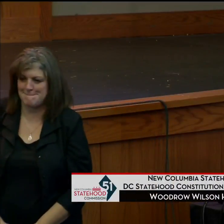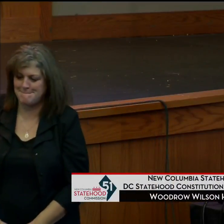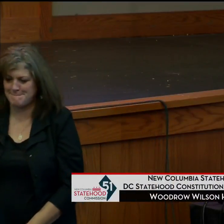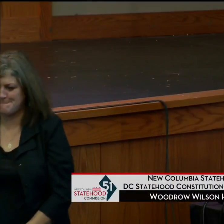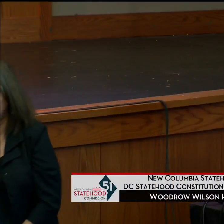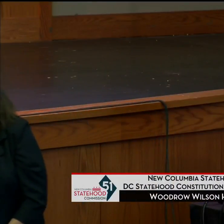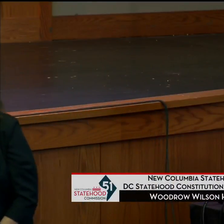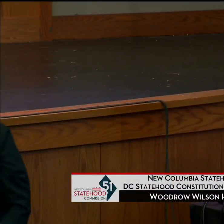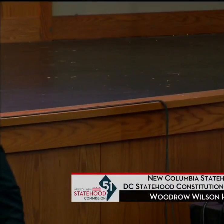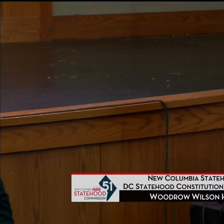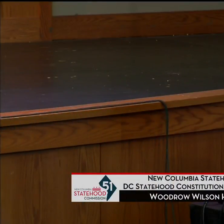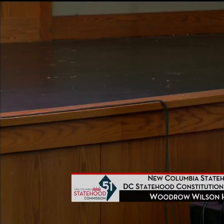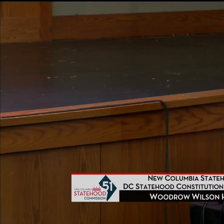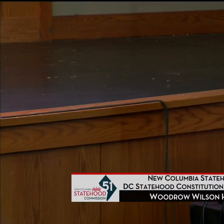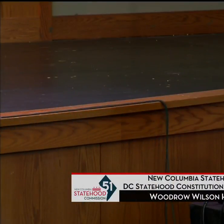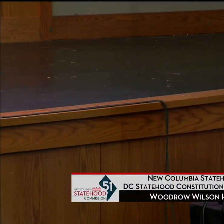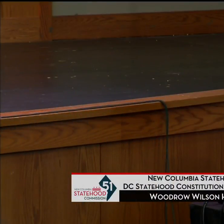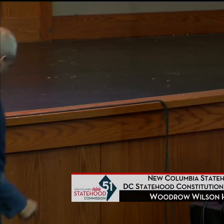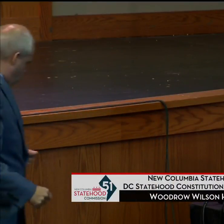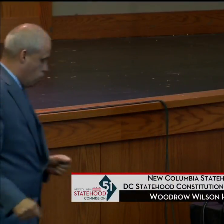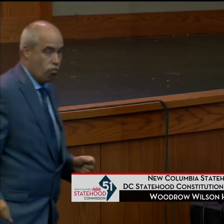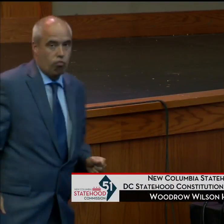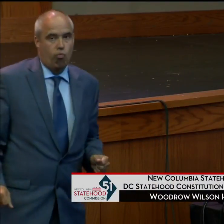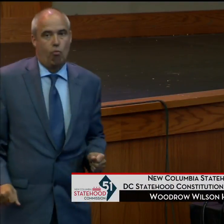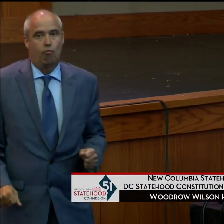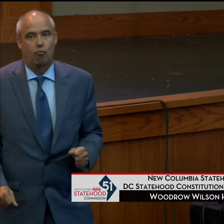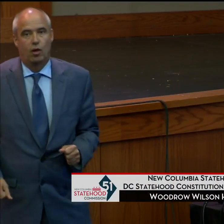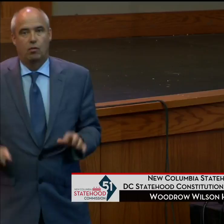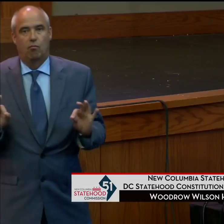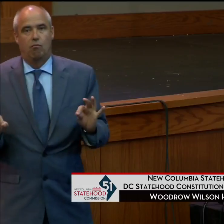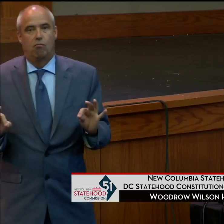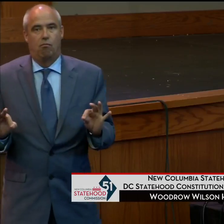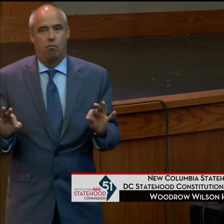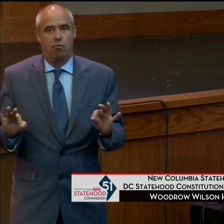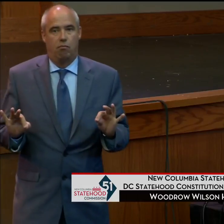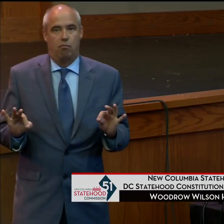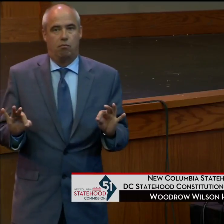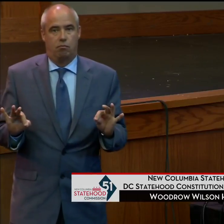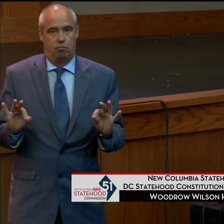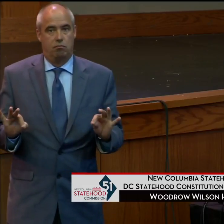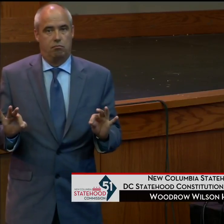NEXT WE WILL HEAR FROM CHERYL LEW.